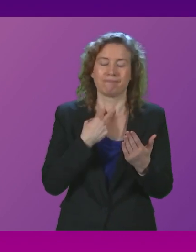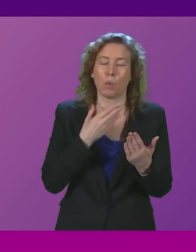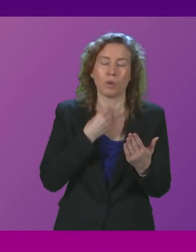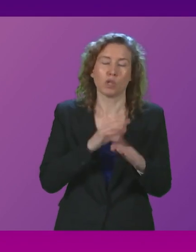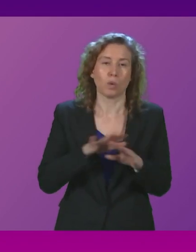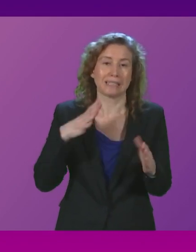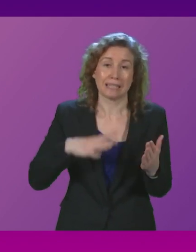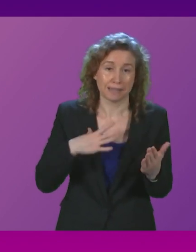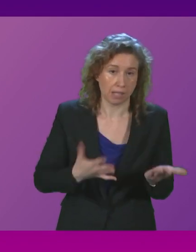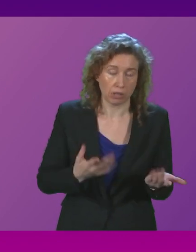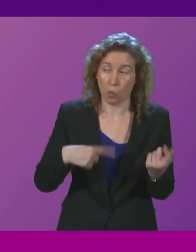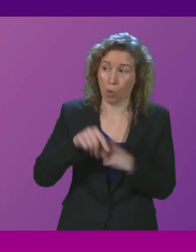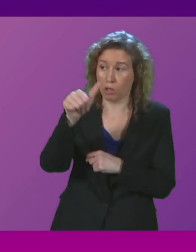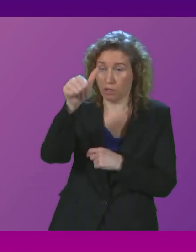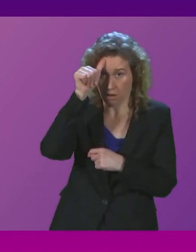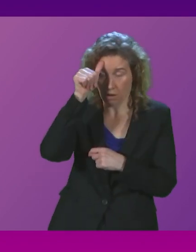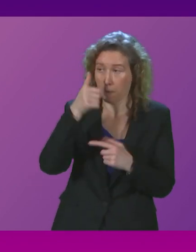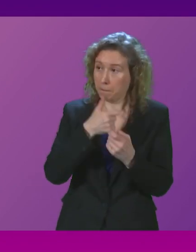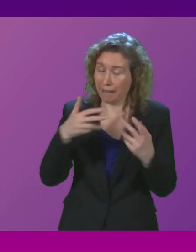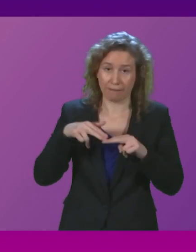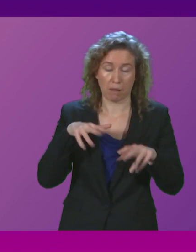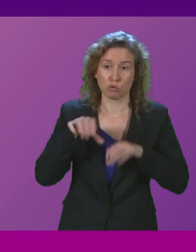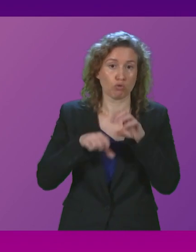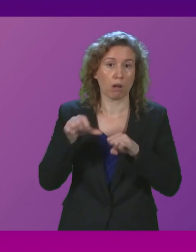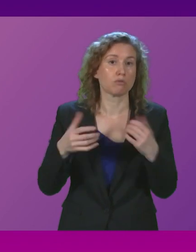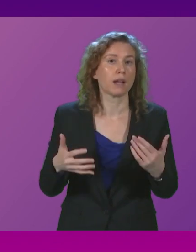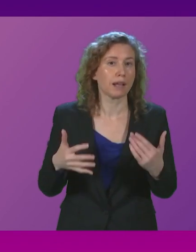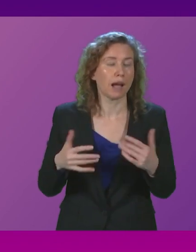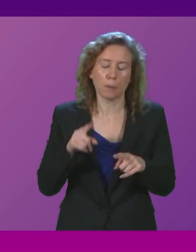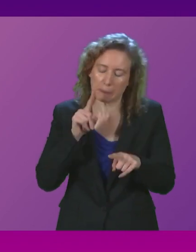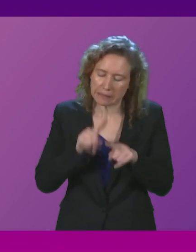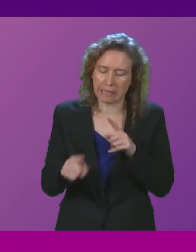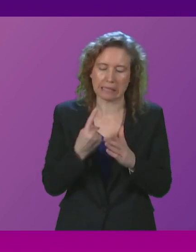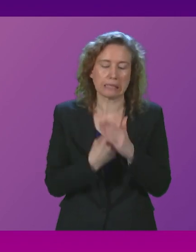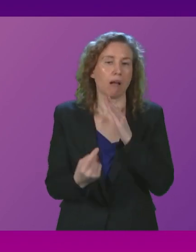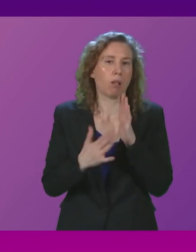We are all aware of the hardship that is felt by many families right now, and in particular by single parents.